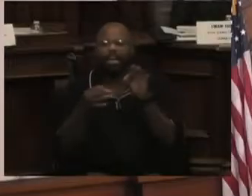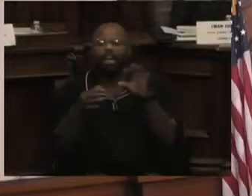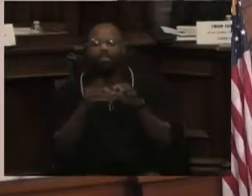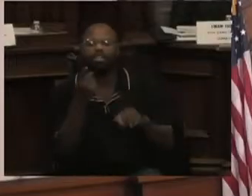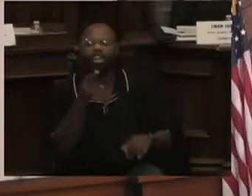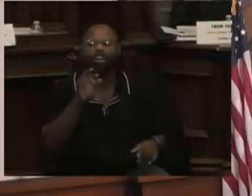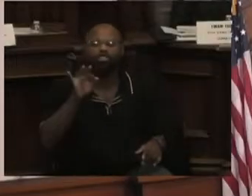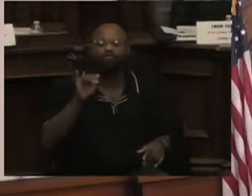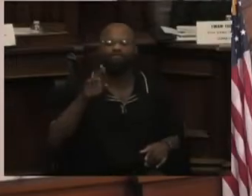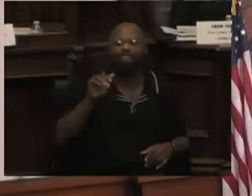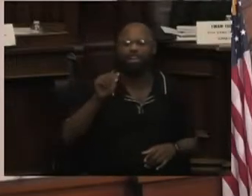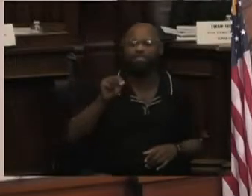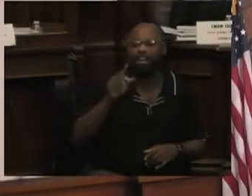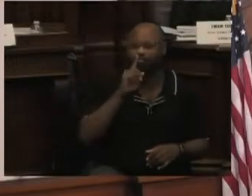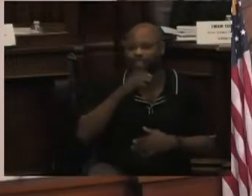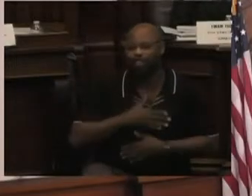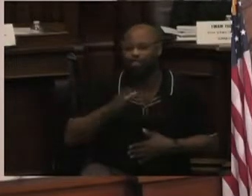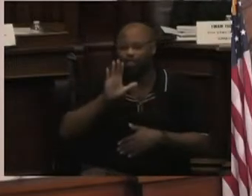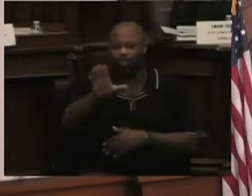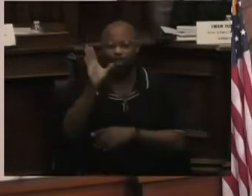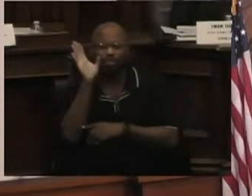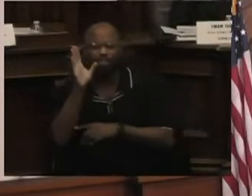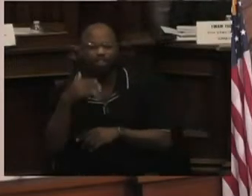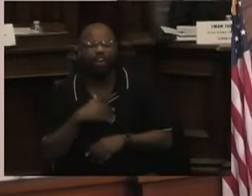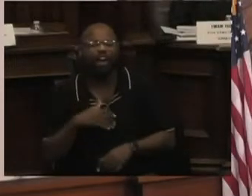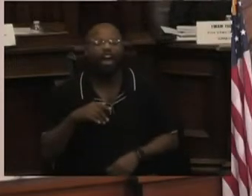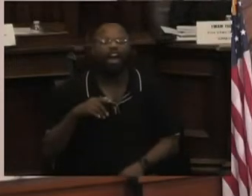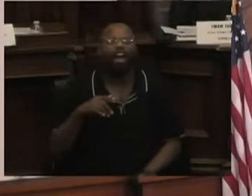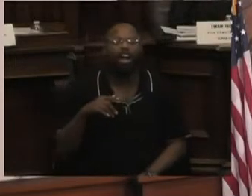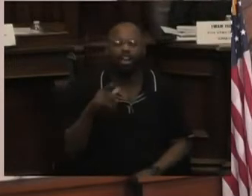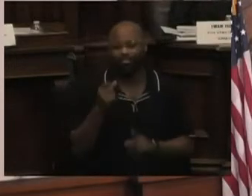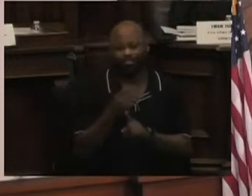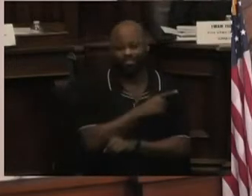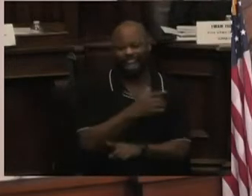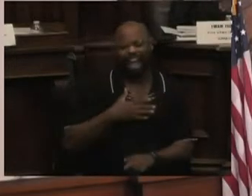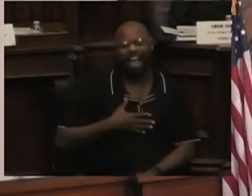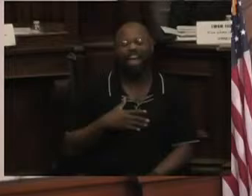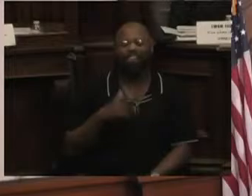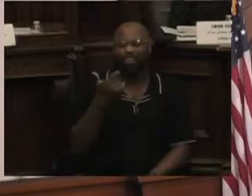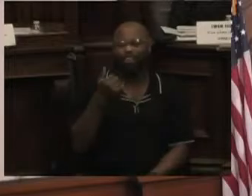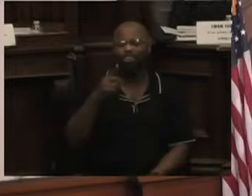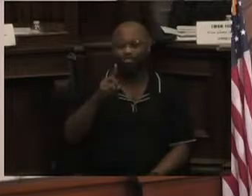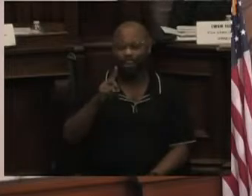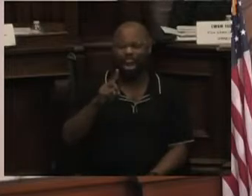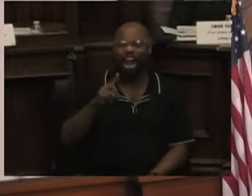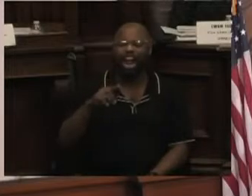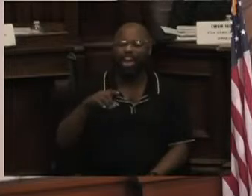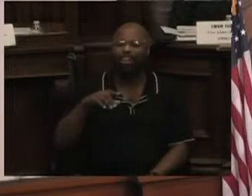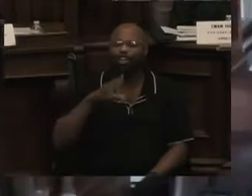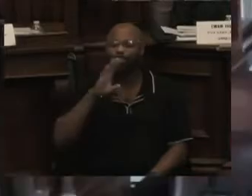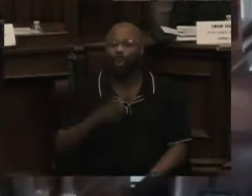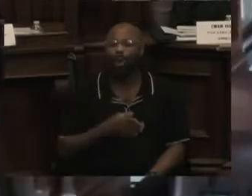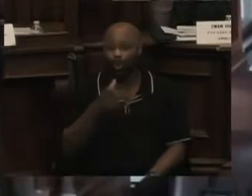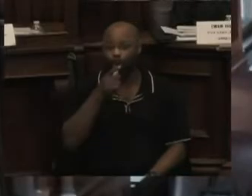one final comment. Doctor Feinman, I really enjoyed your